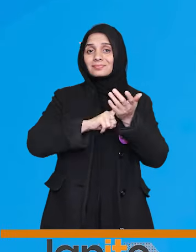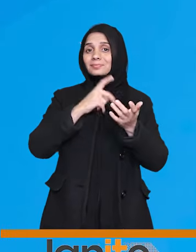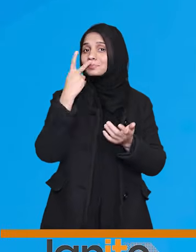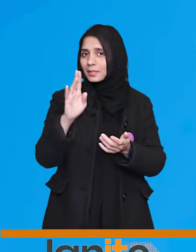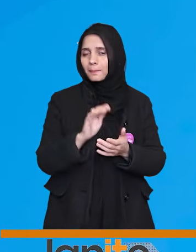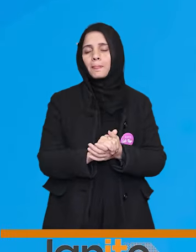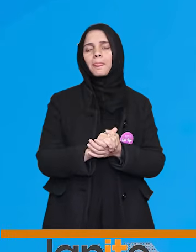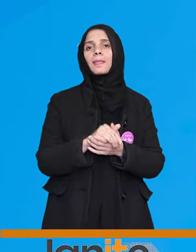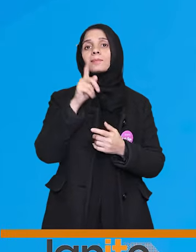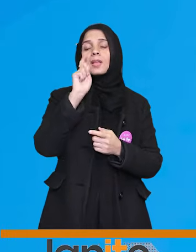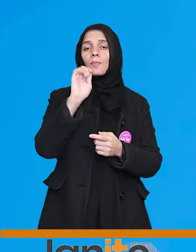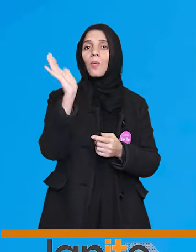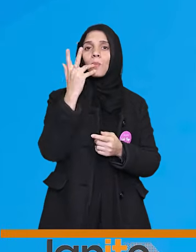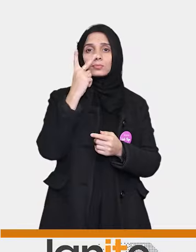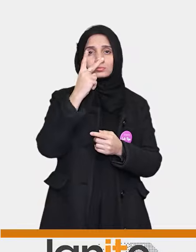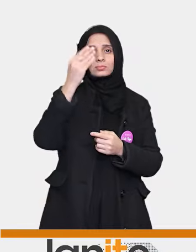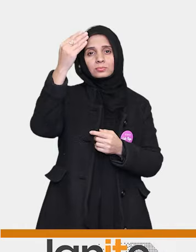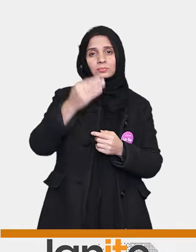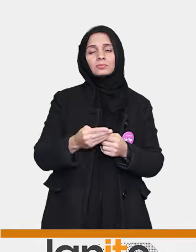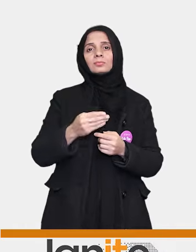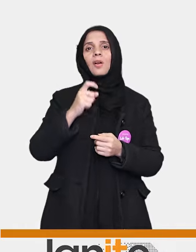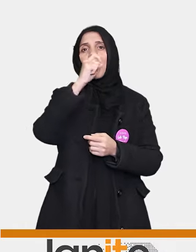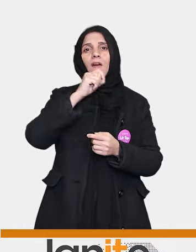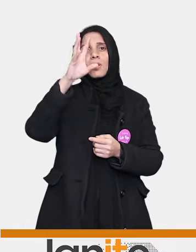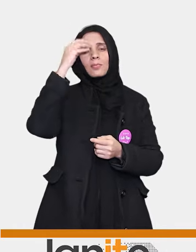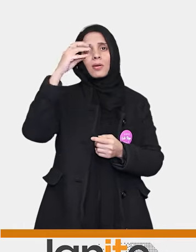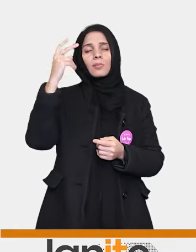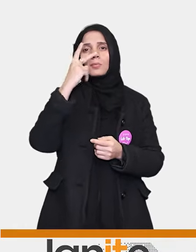then my friends, you will see here that ‘you can sign up with the Facebook’.